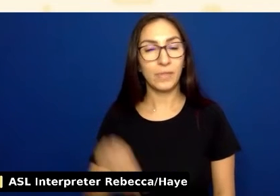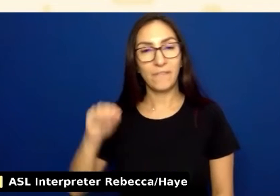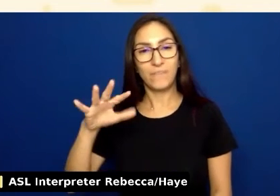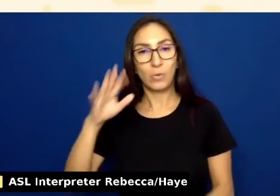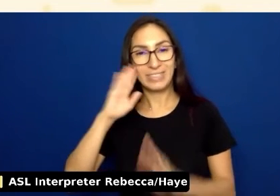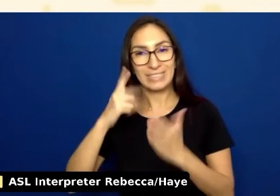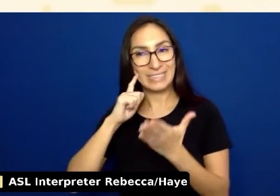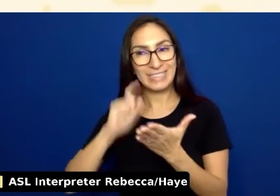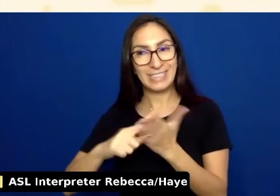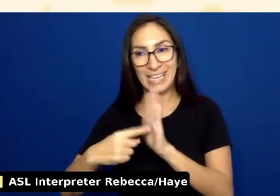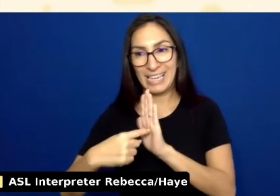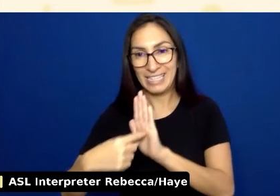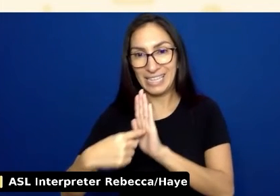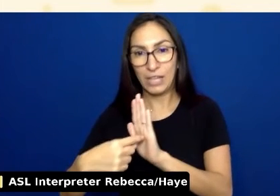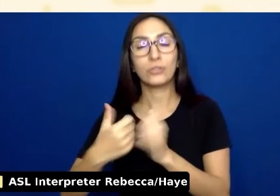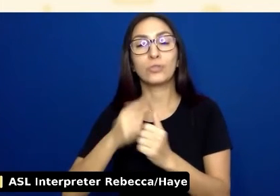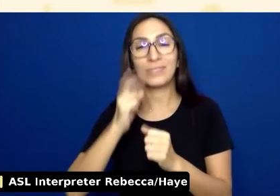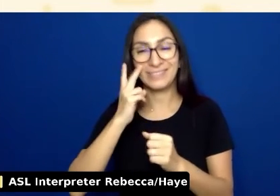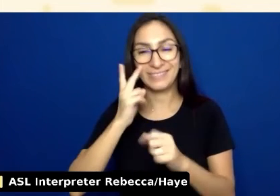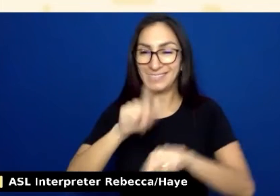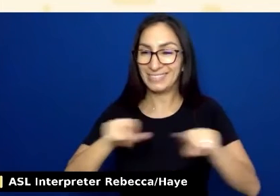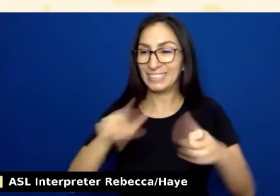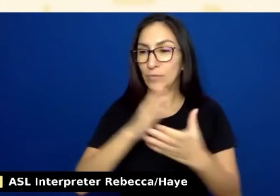that are focusable and the indicators associated with them.